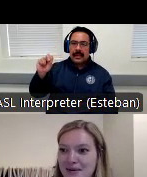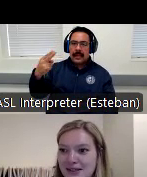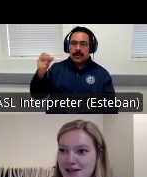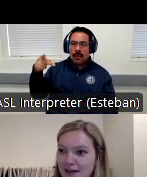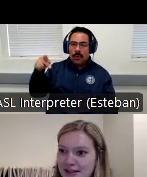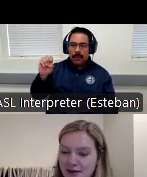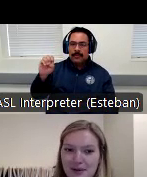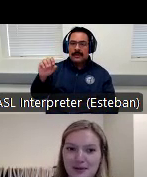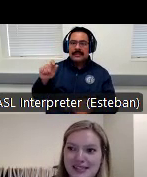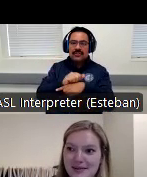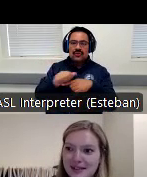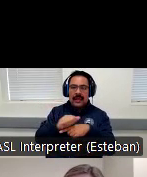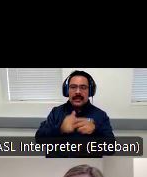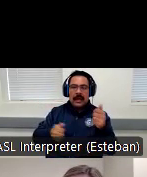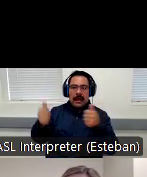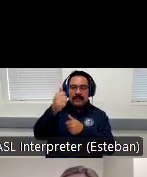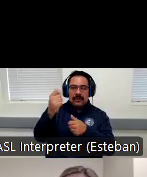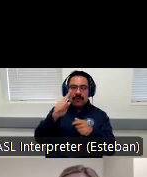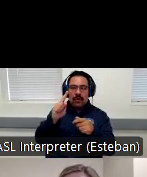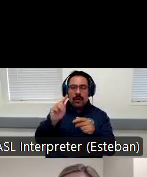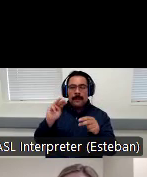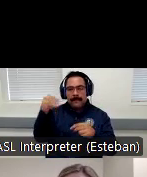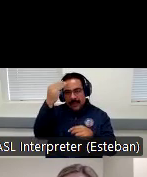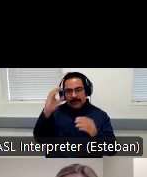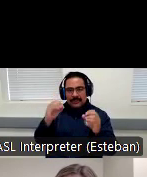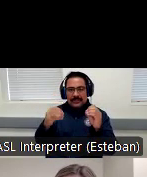Mayor's Office for People with Disabilities. I am a white woman